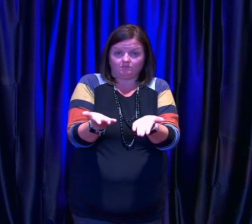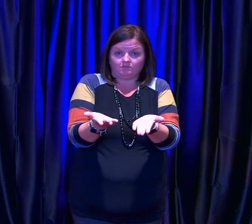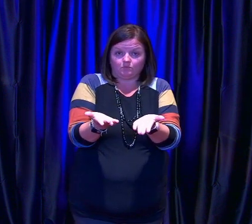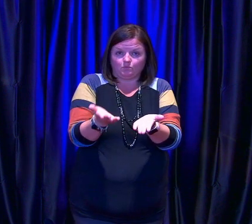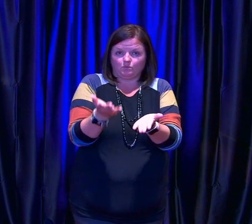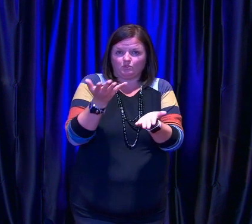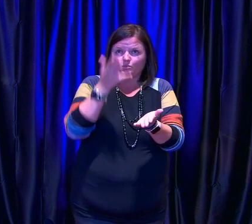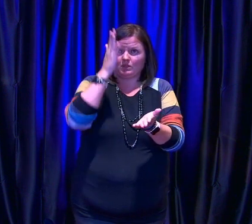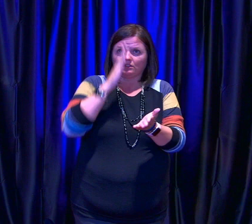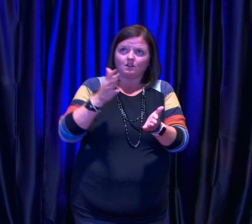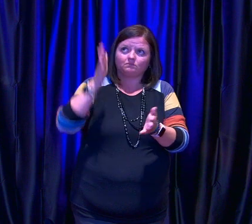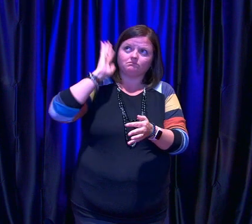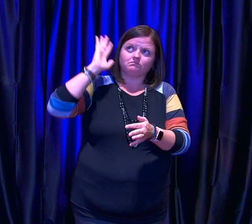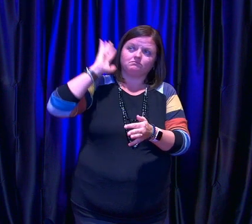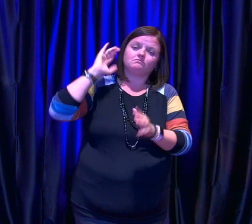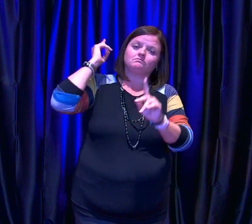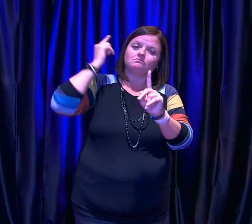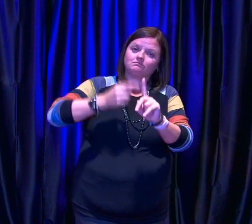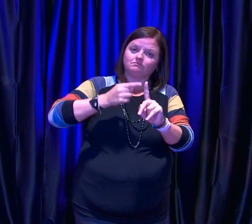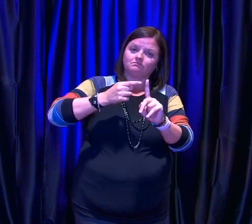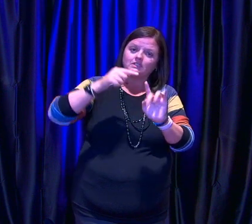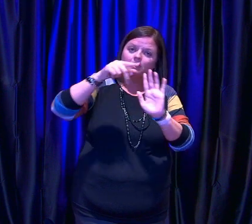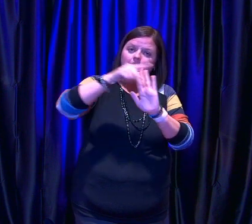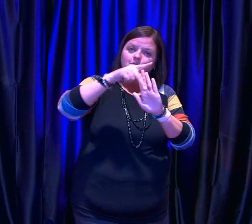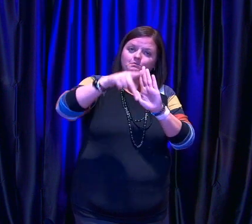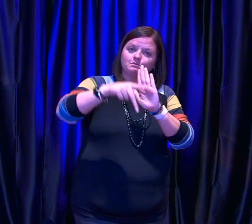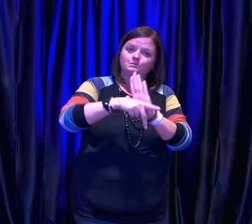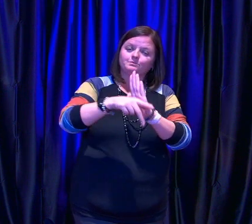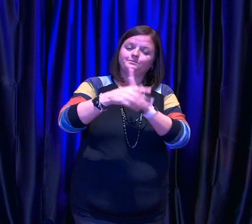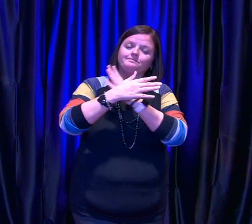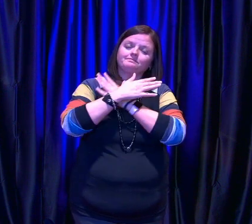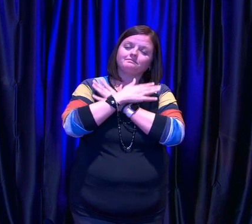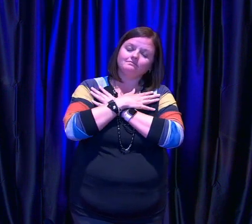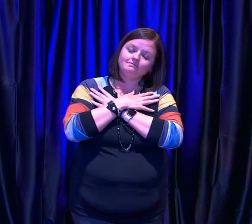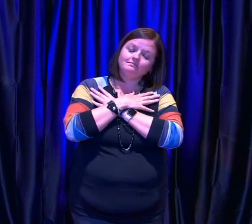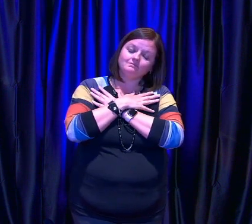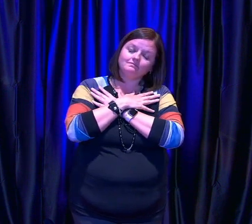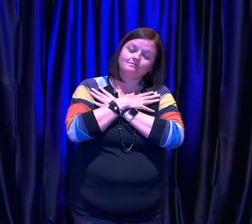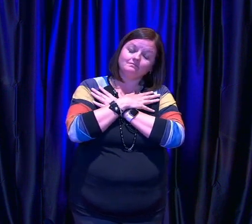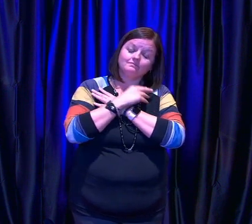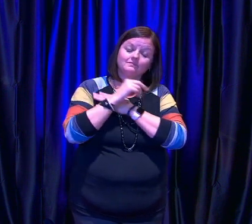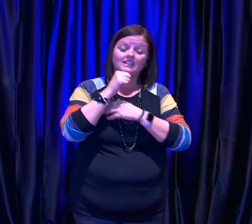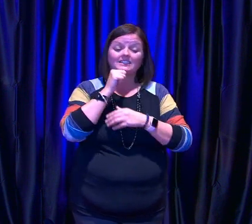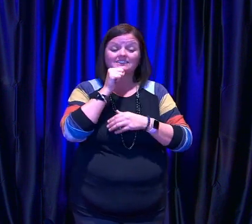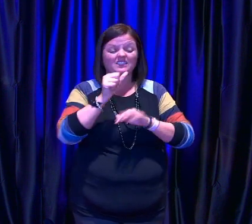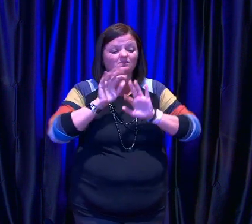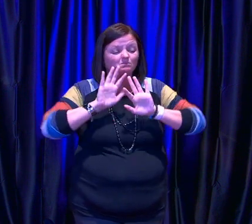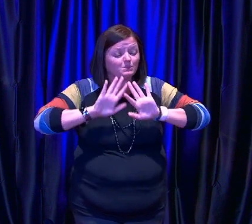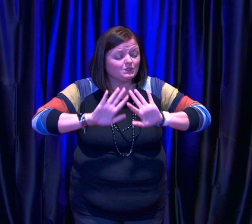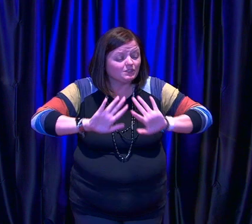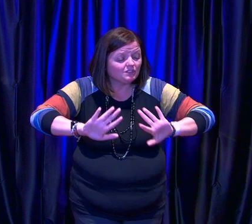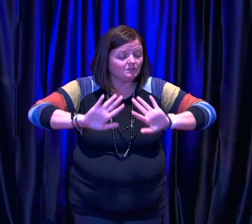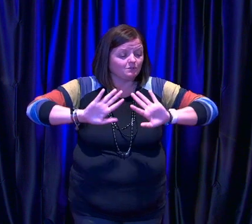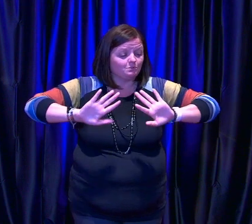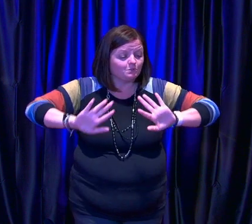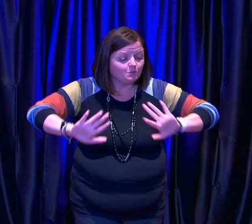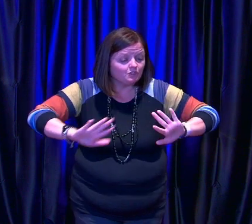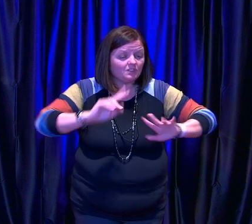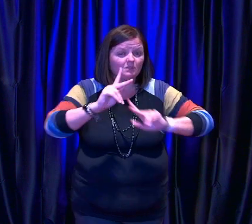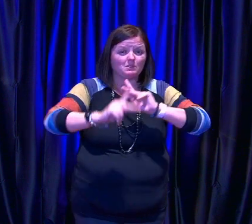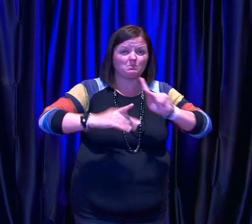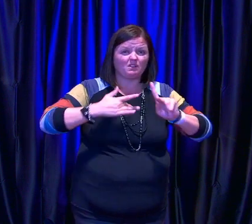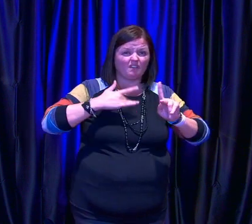intended the principle of rest instead of pushing people to go crazy